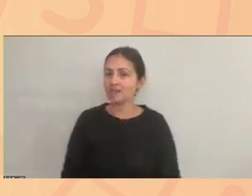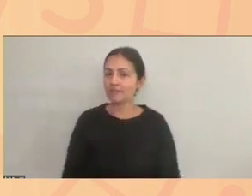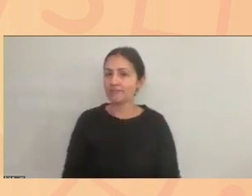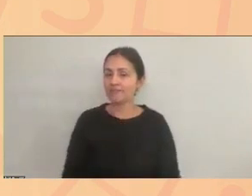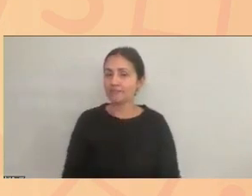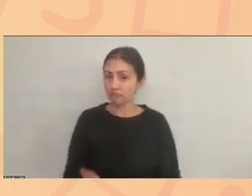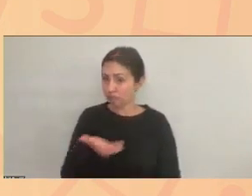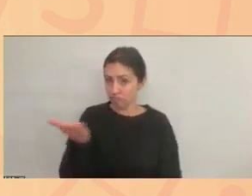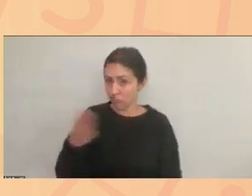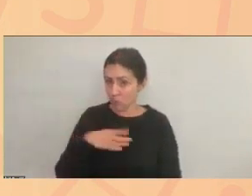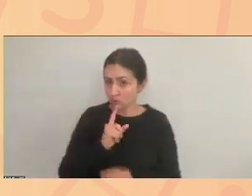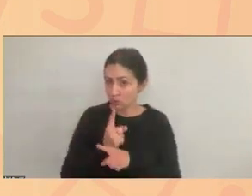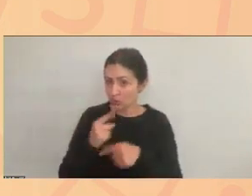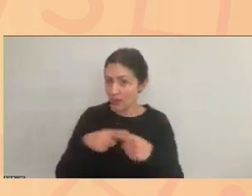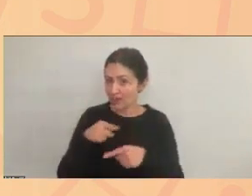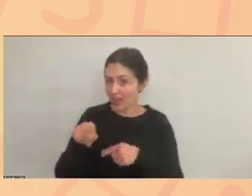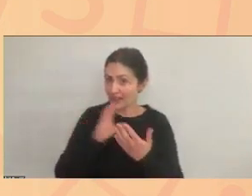what role they play at Baya Gawi.